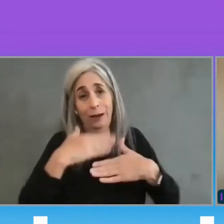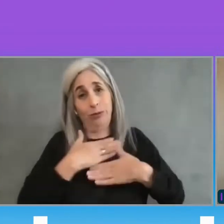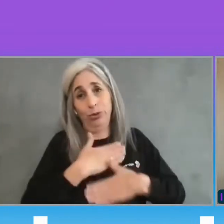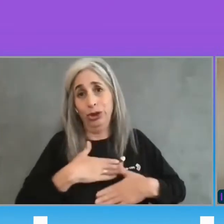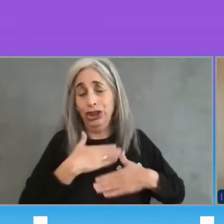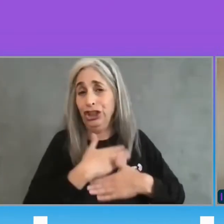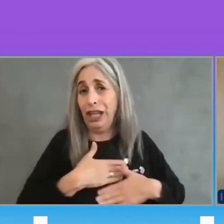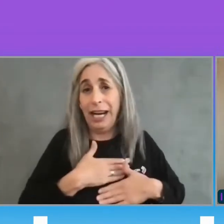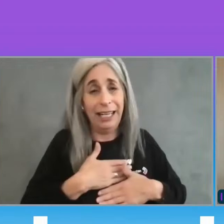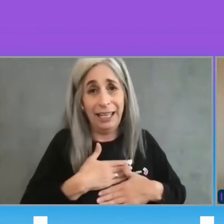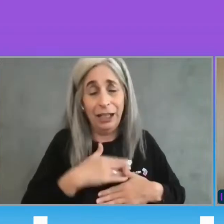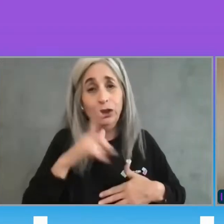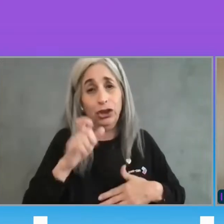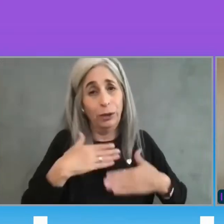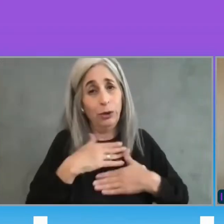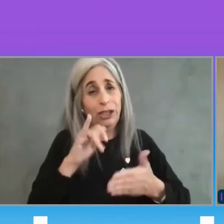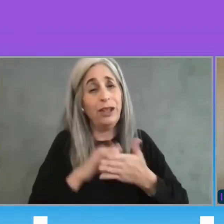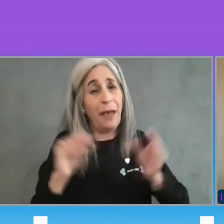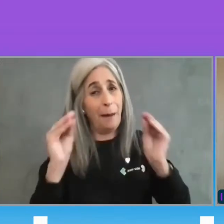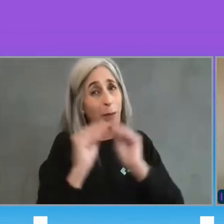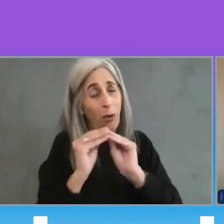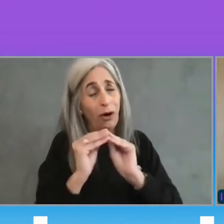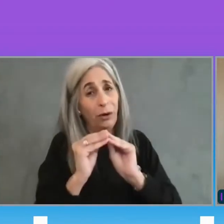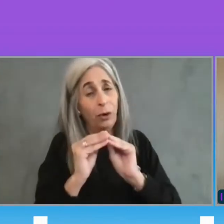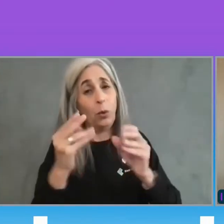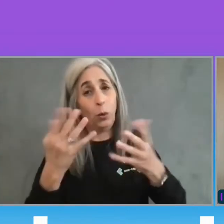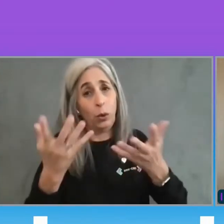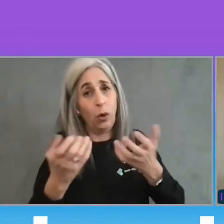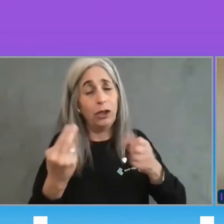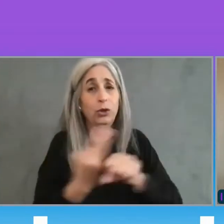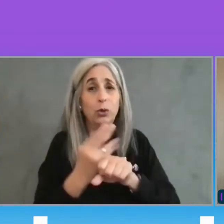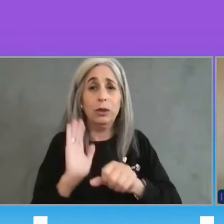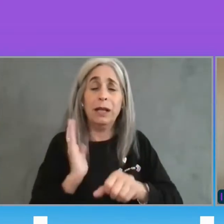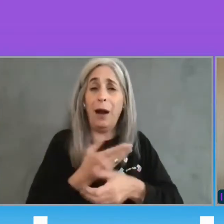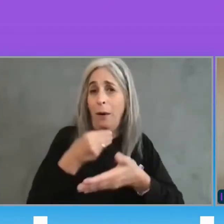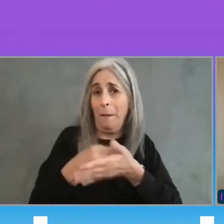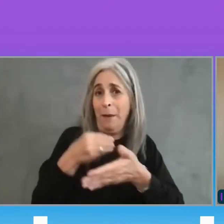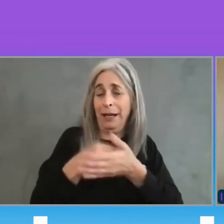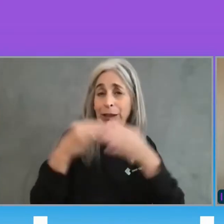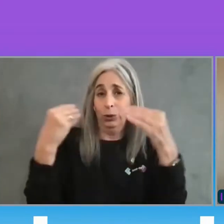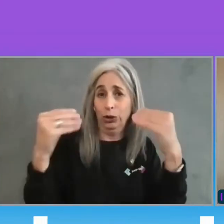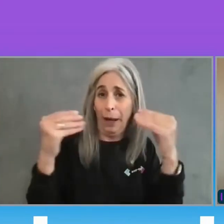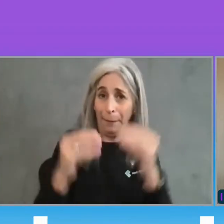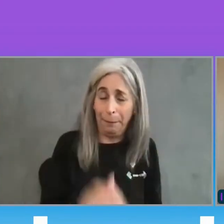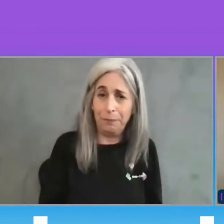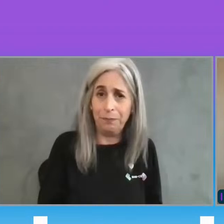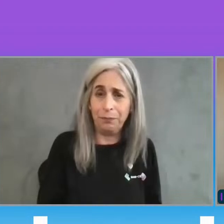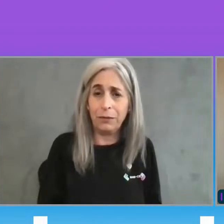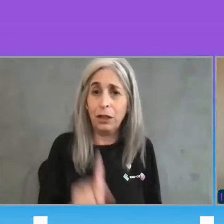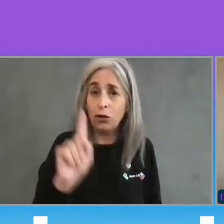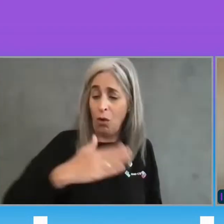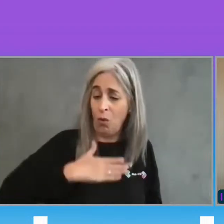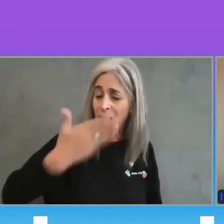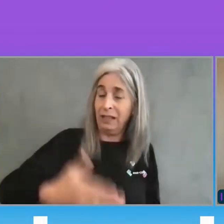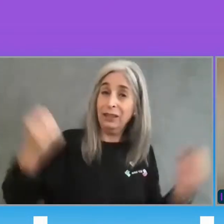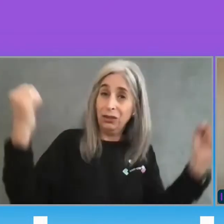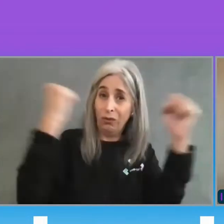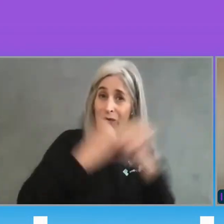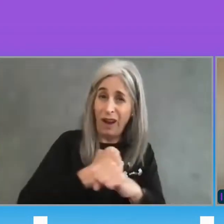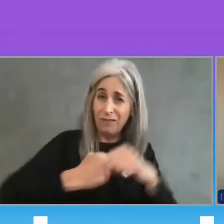much as it should be. So I think that your efforts, your